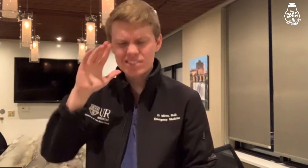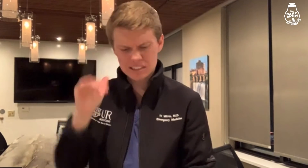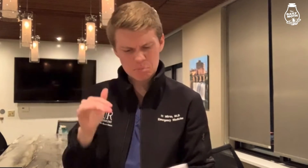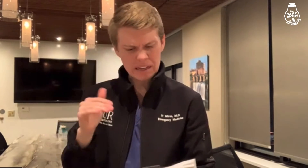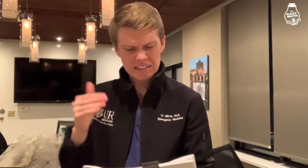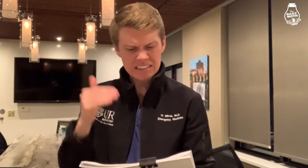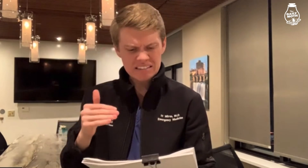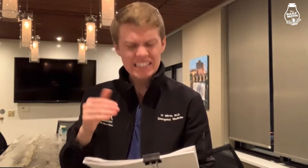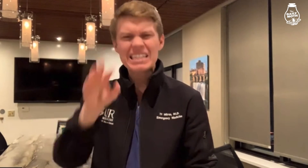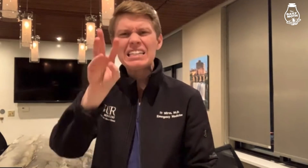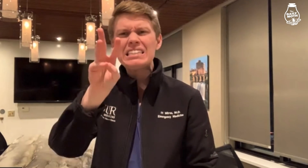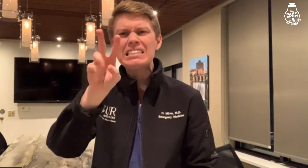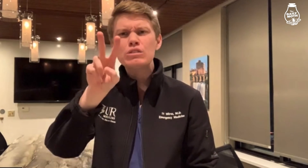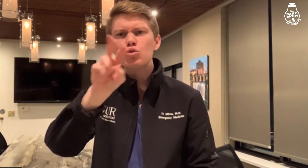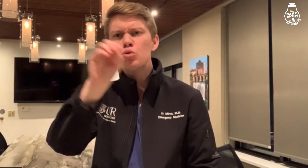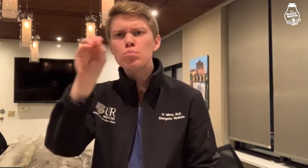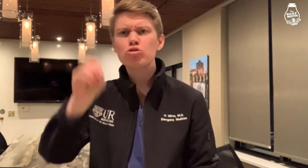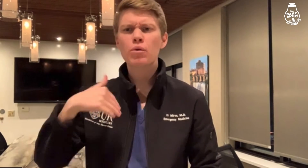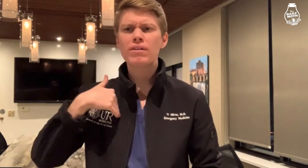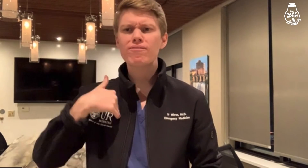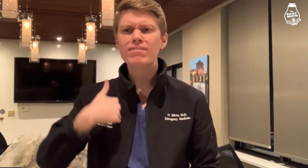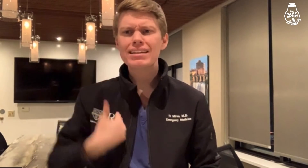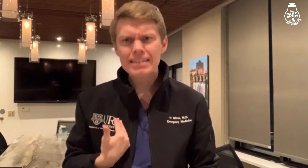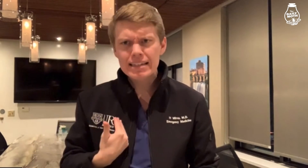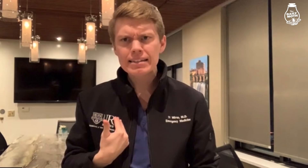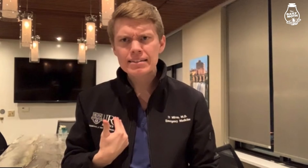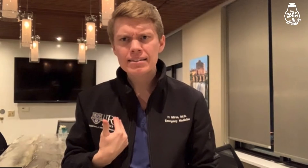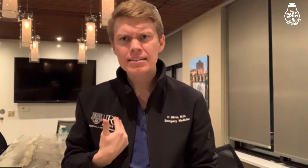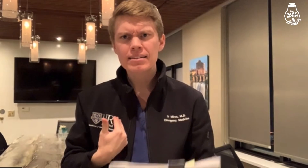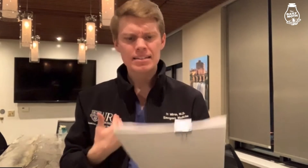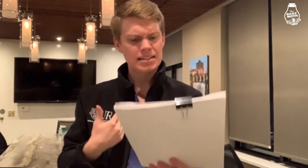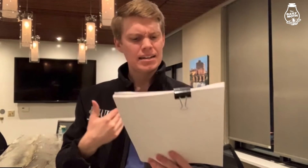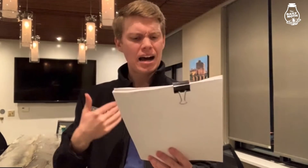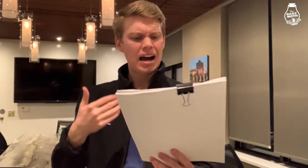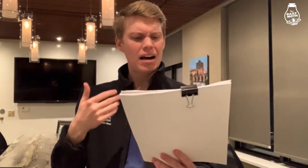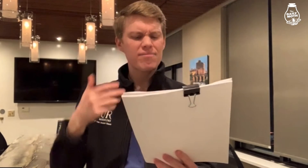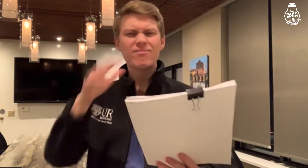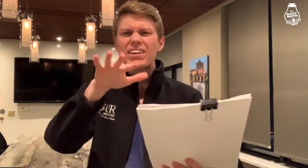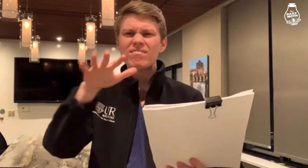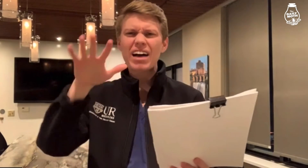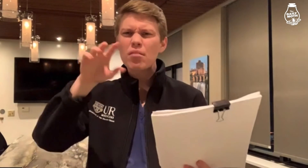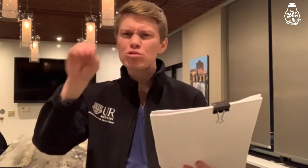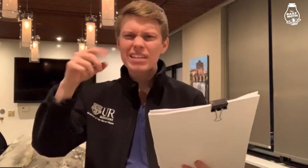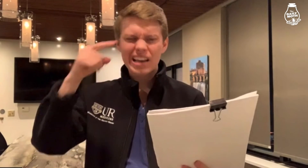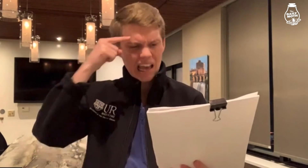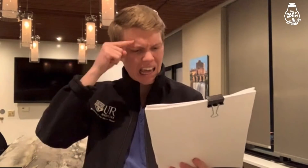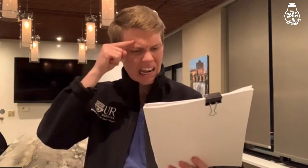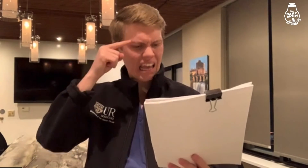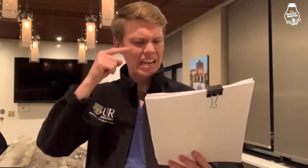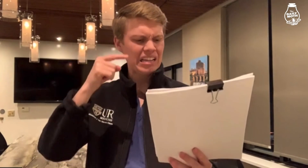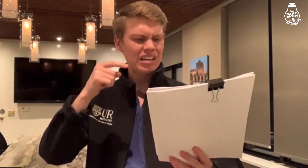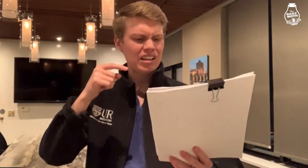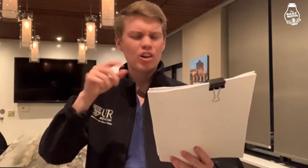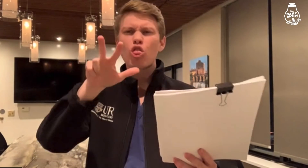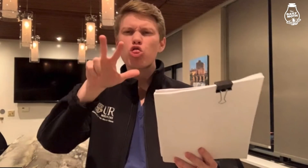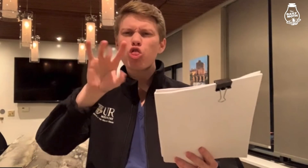That's to be expected. 62% had fatigue. 55% had headaches.